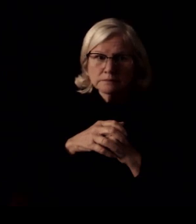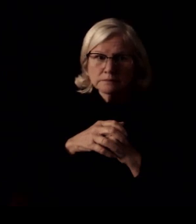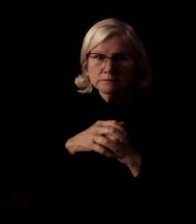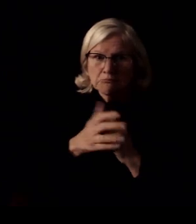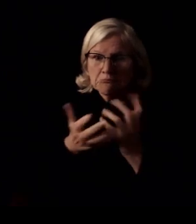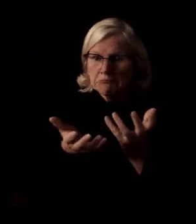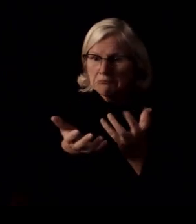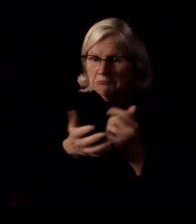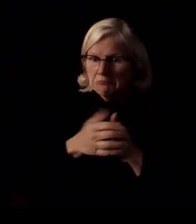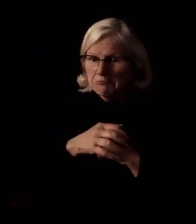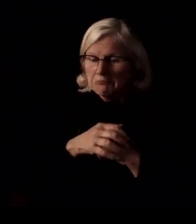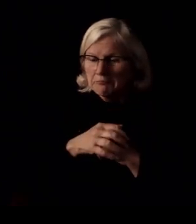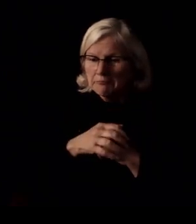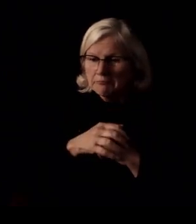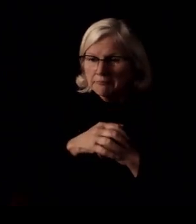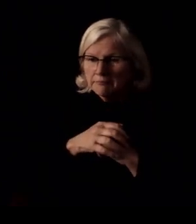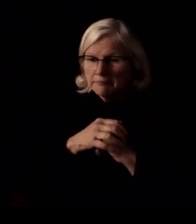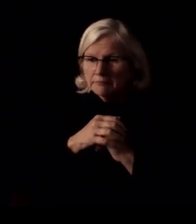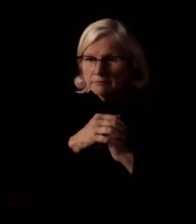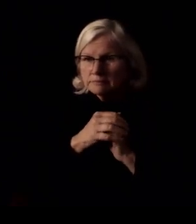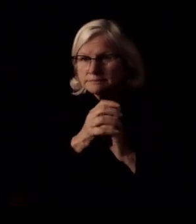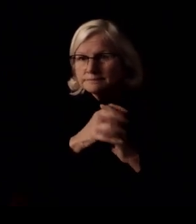we are looking at that ourselves too.